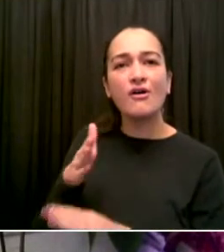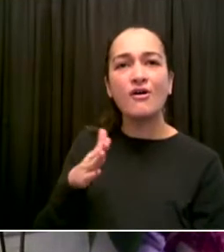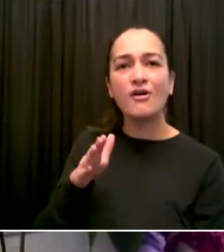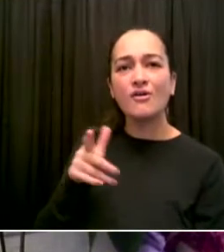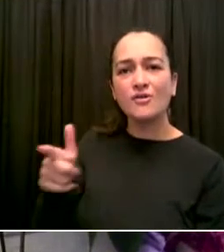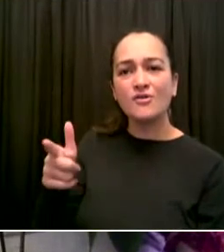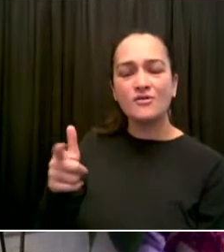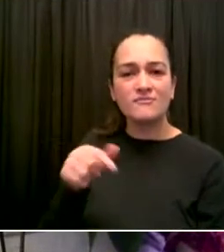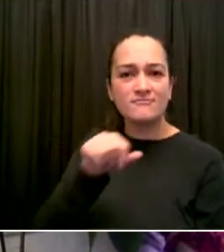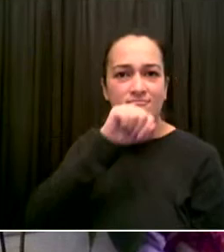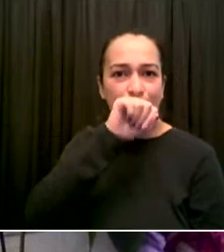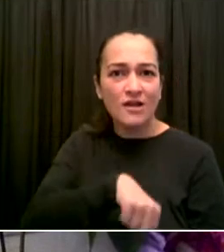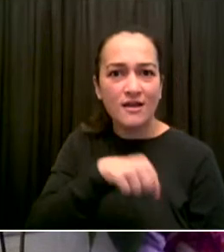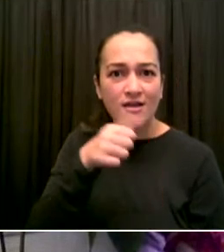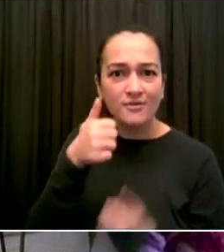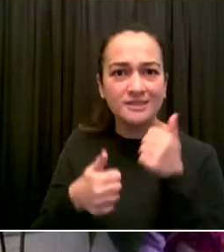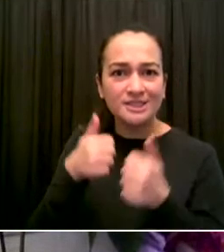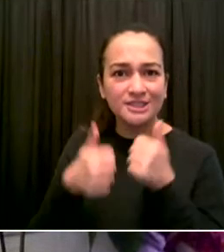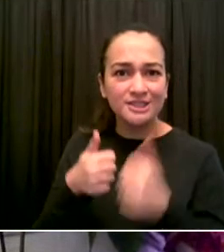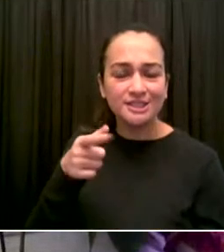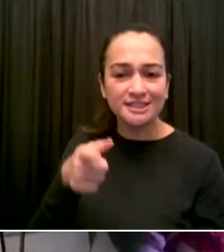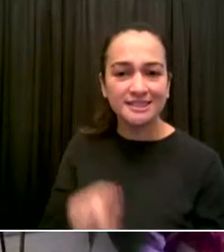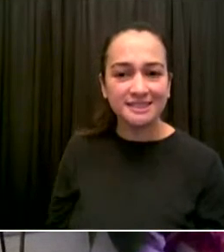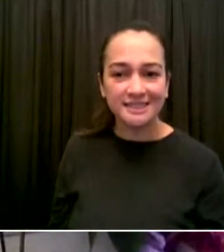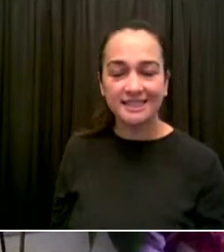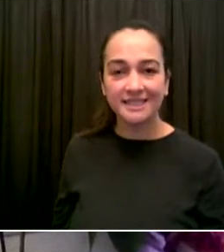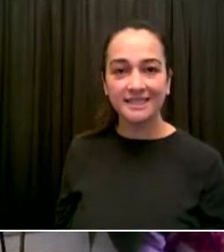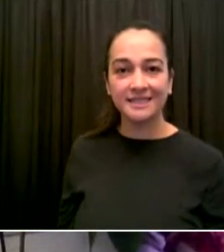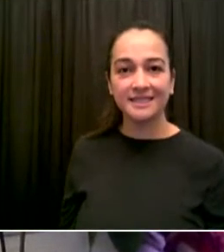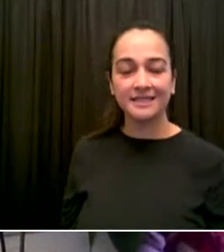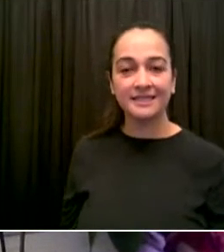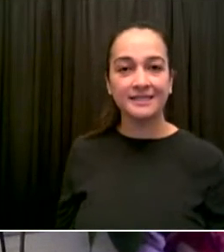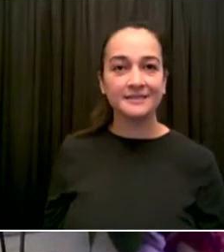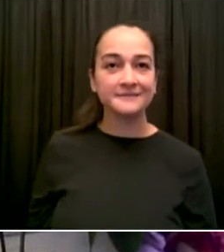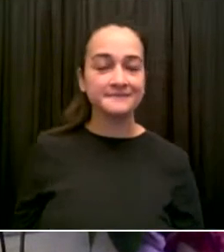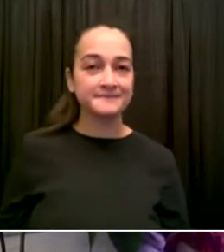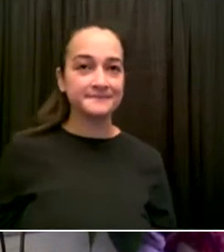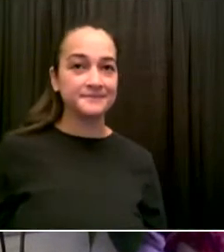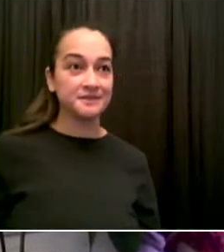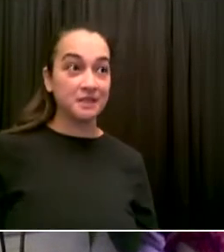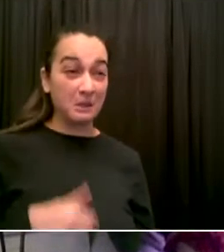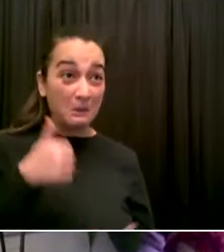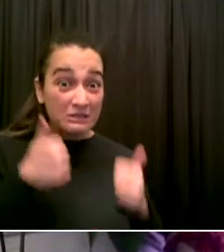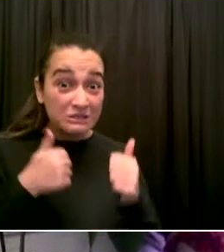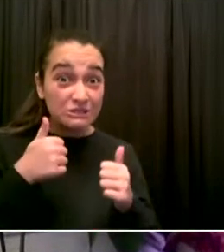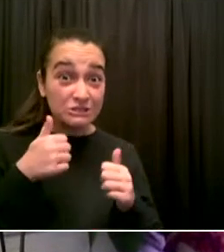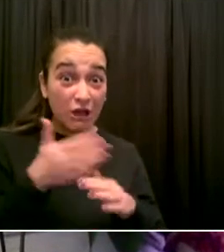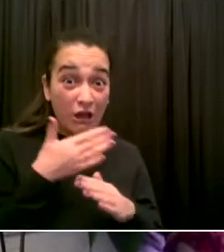SONG WAS LIKE THE MOST SPECIAL